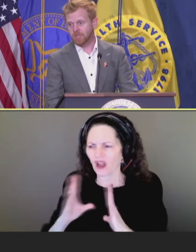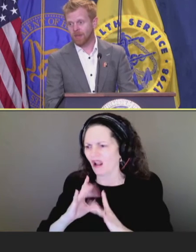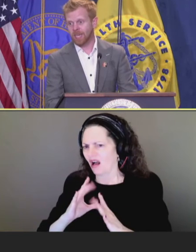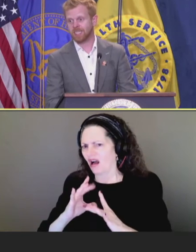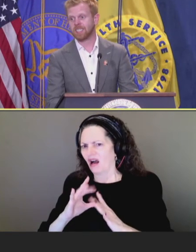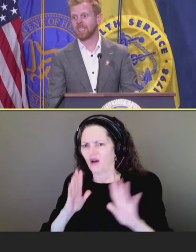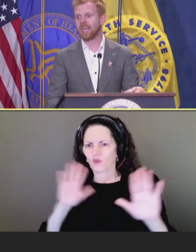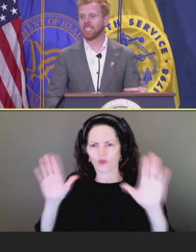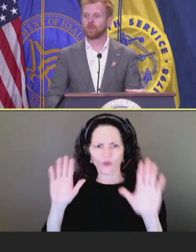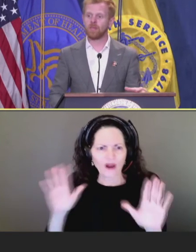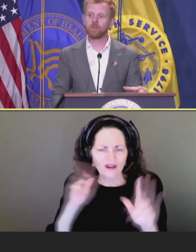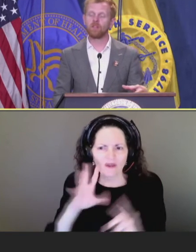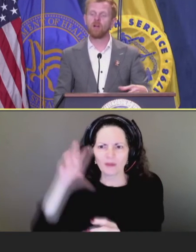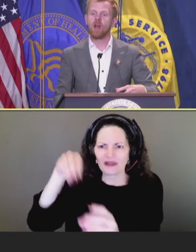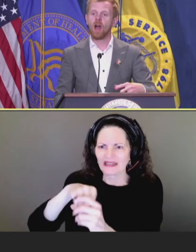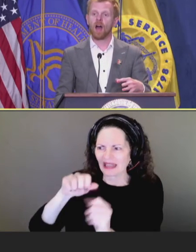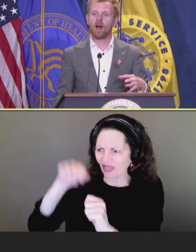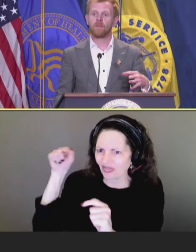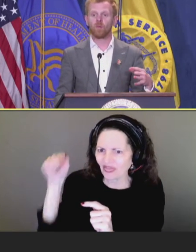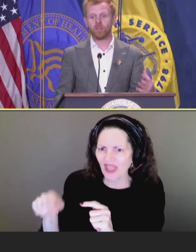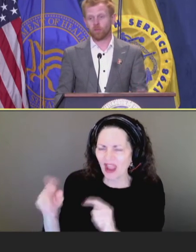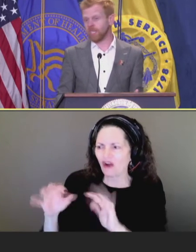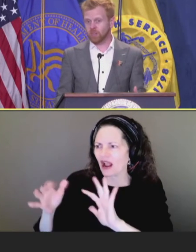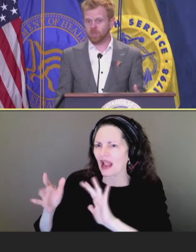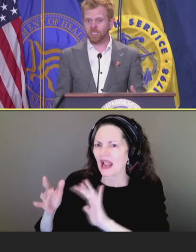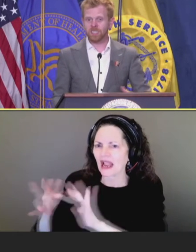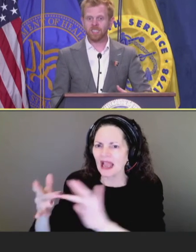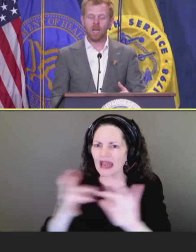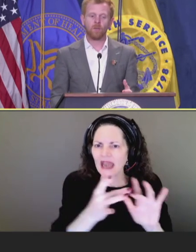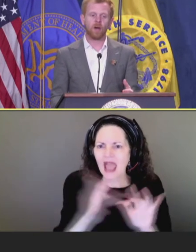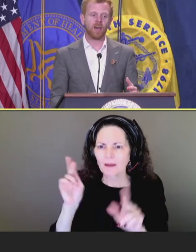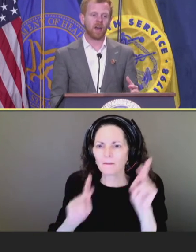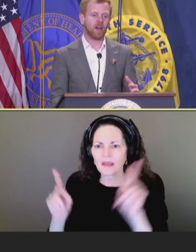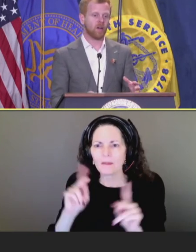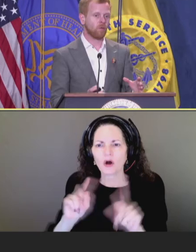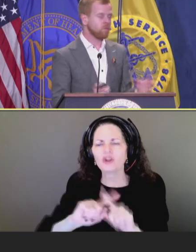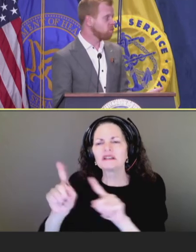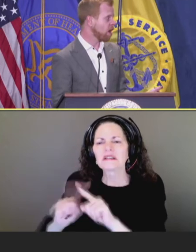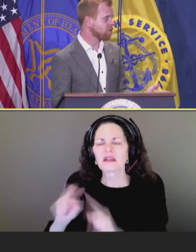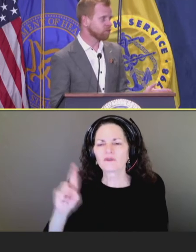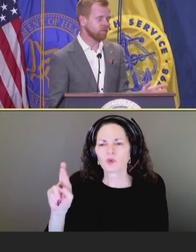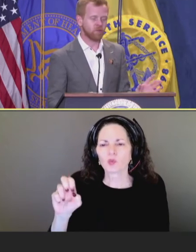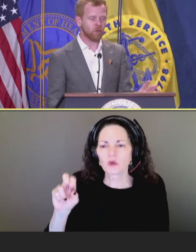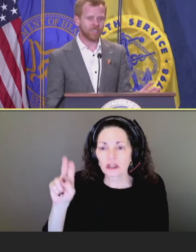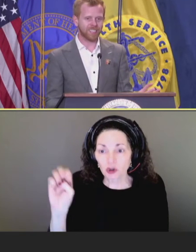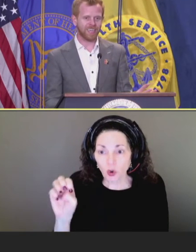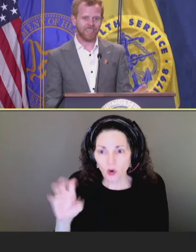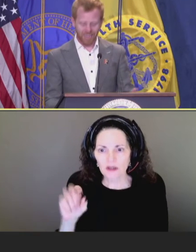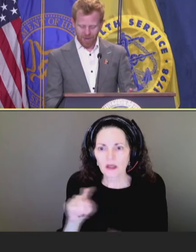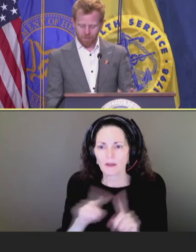space to connect people with resources. But we haven't -- no one has said it yet,